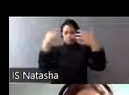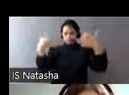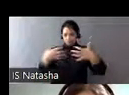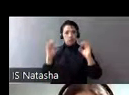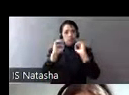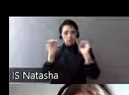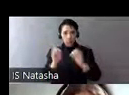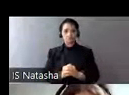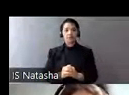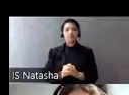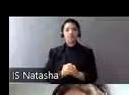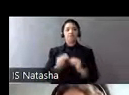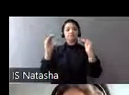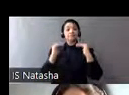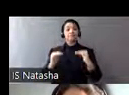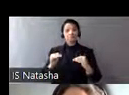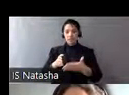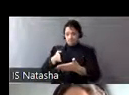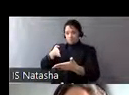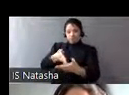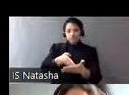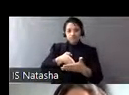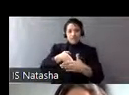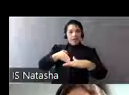Barriers and facilitators to access.